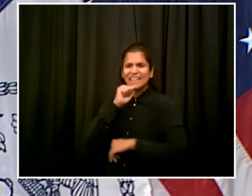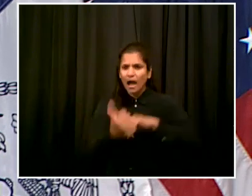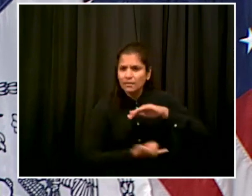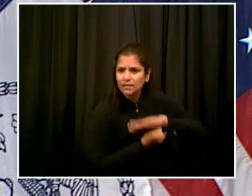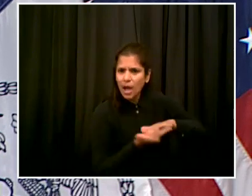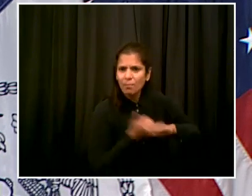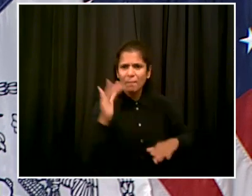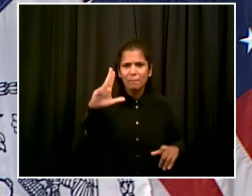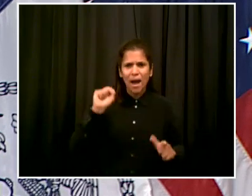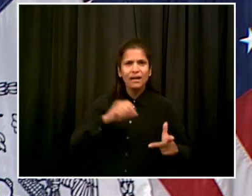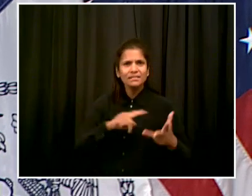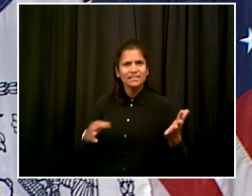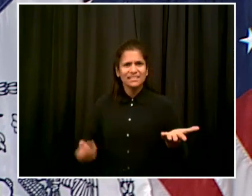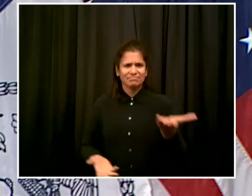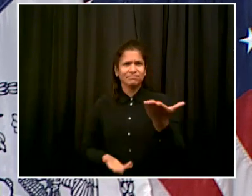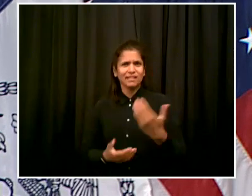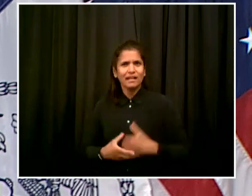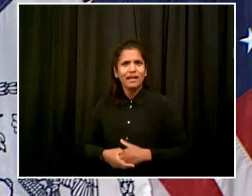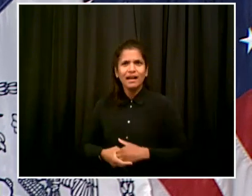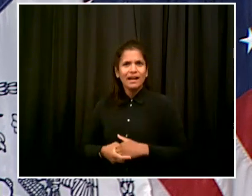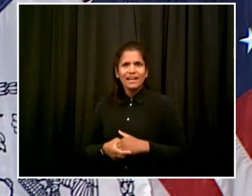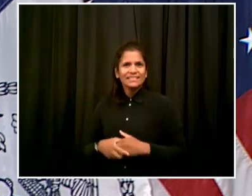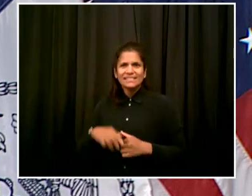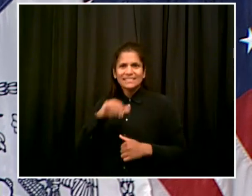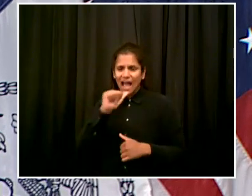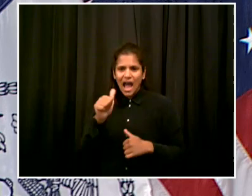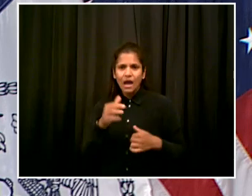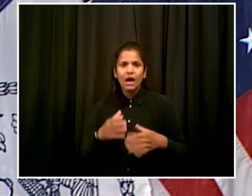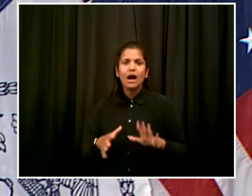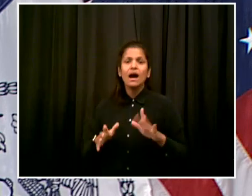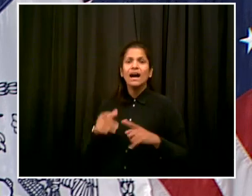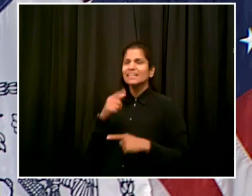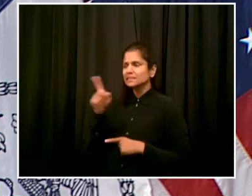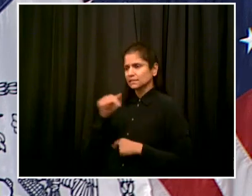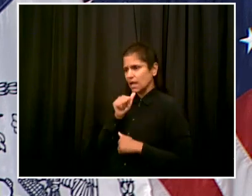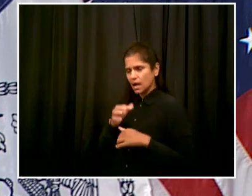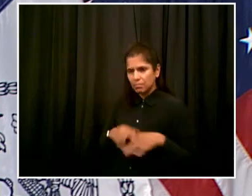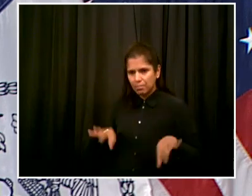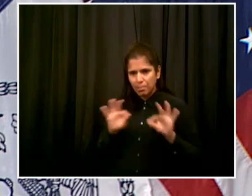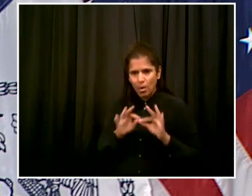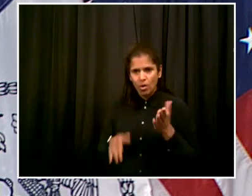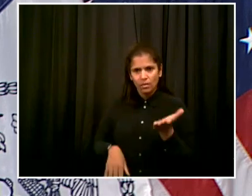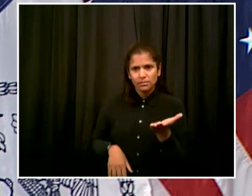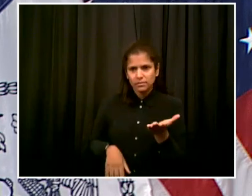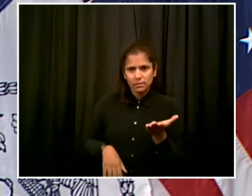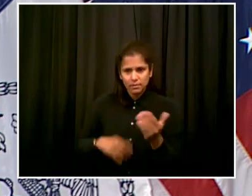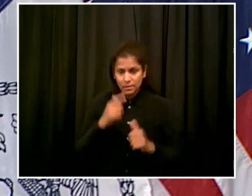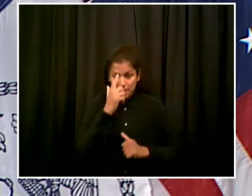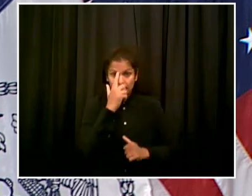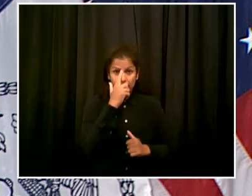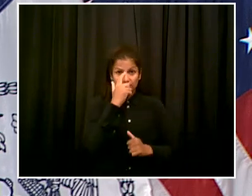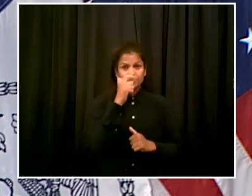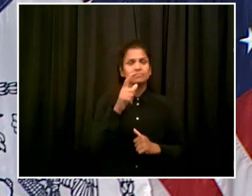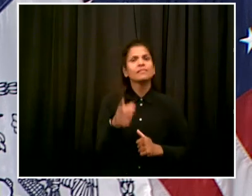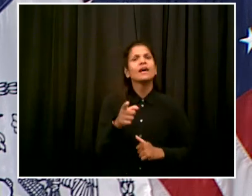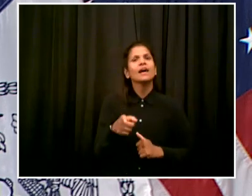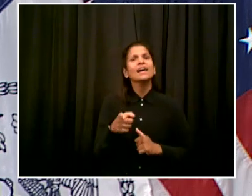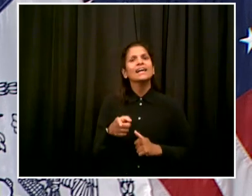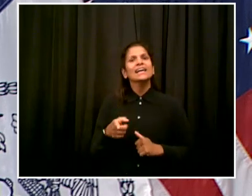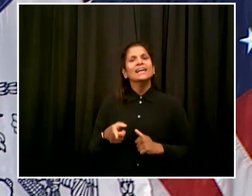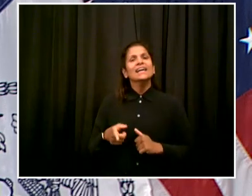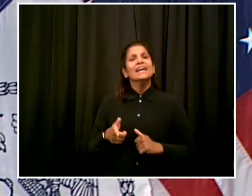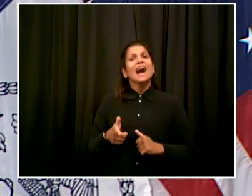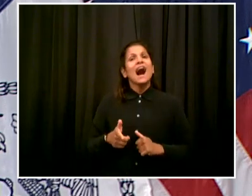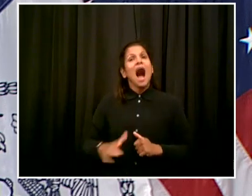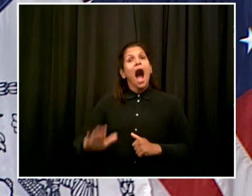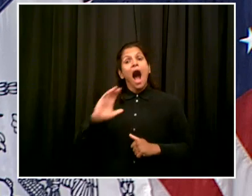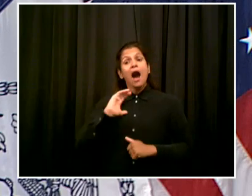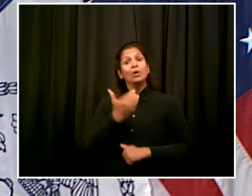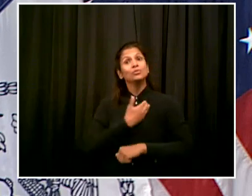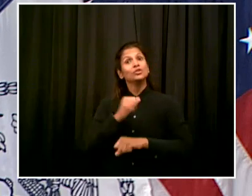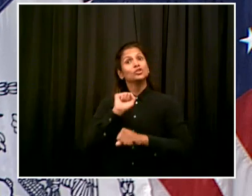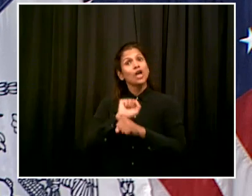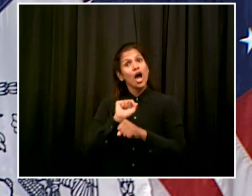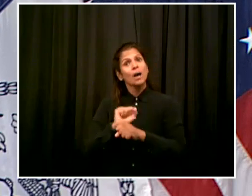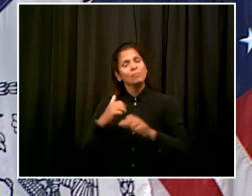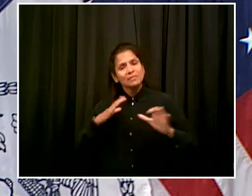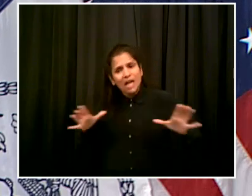HOW WILL YOU YOU